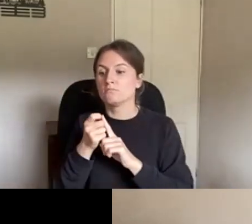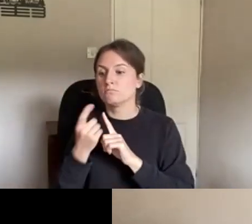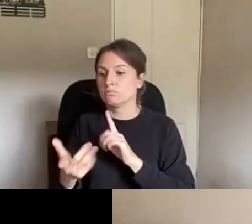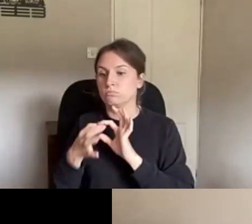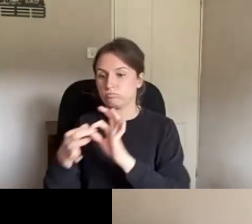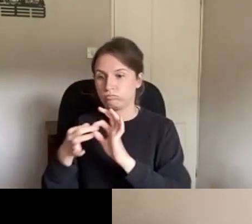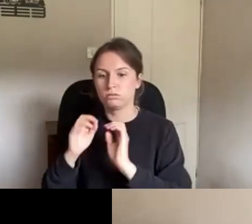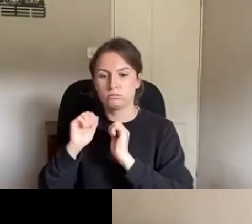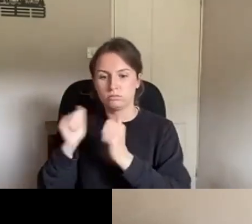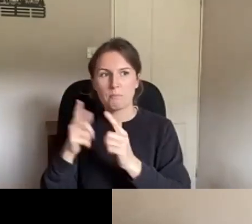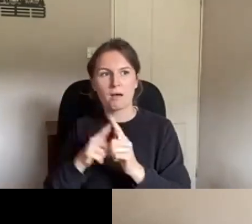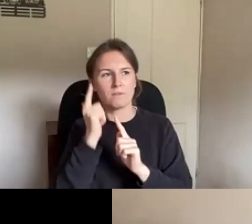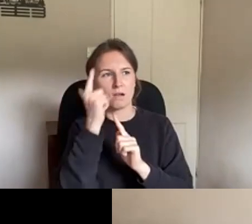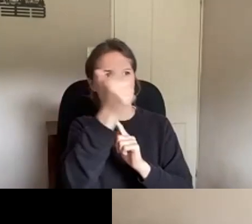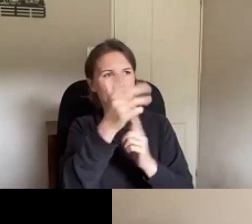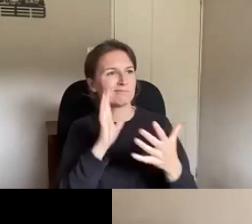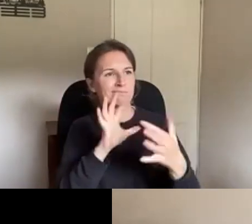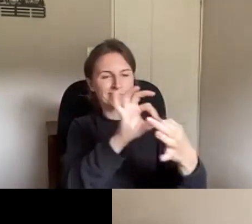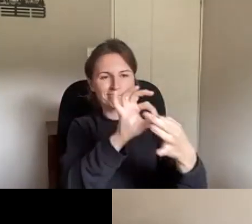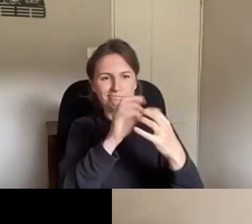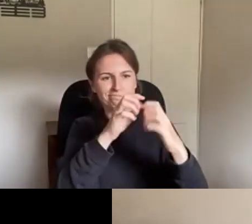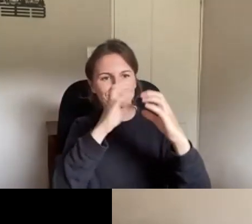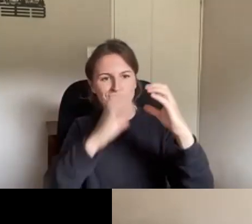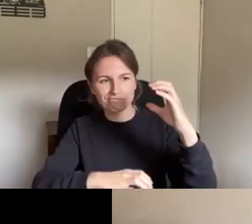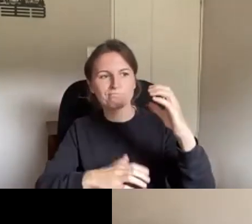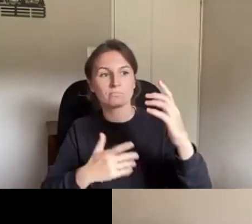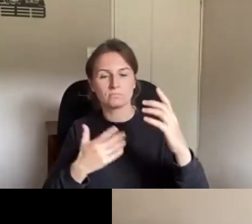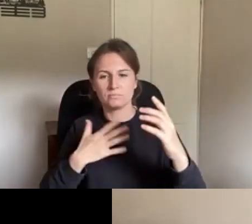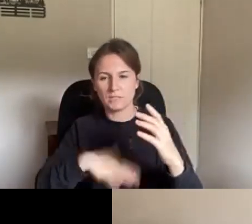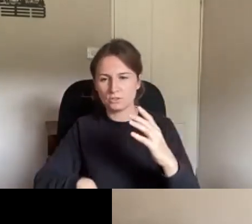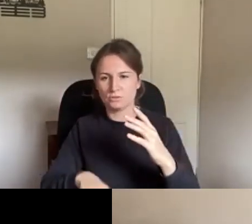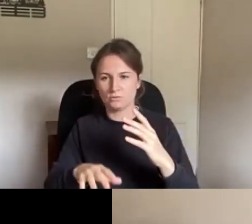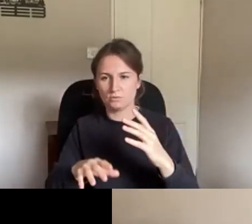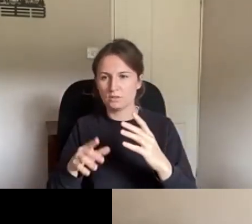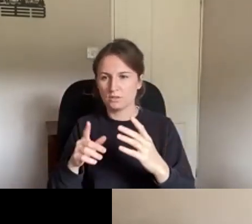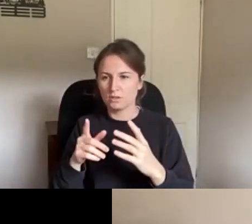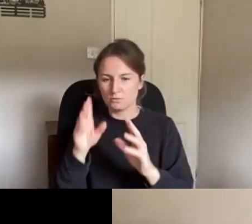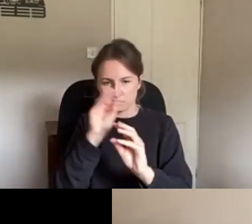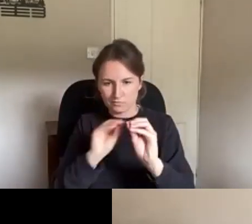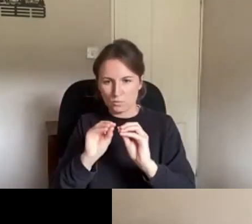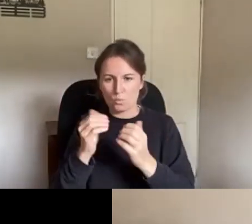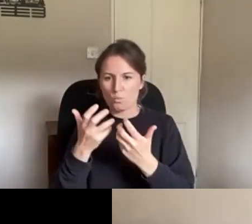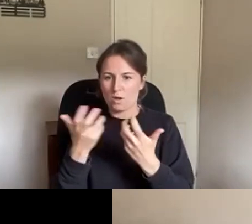to reach particular areas within the country that would benefit from our support.